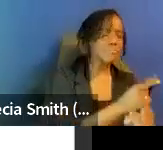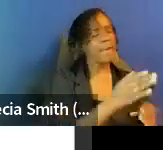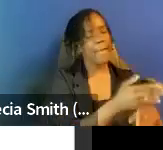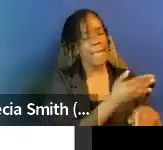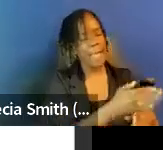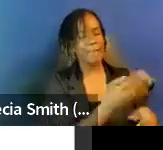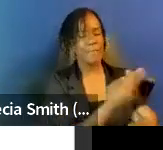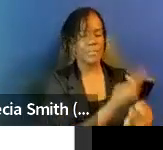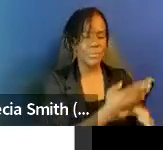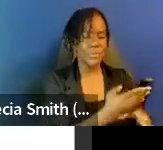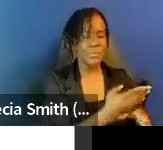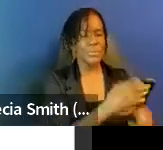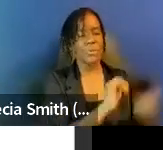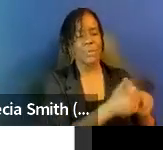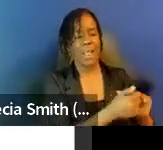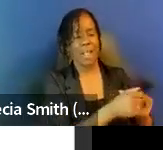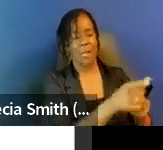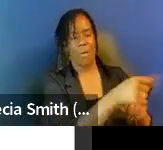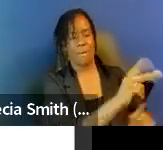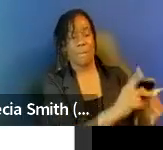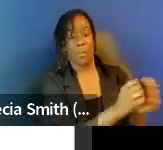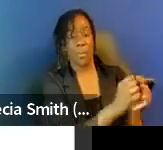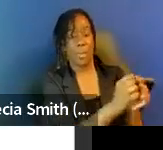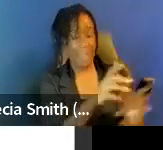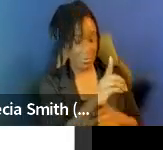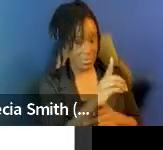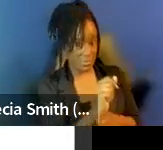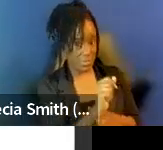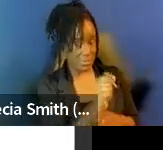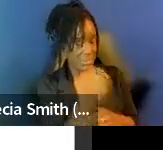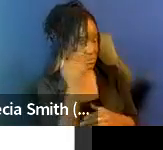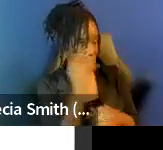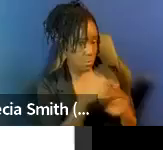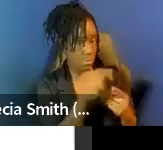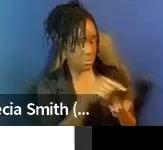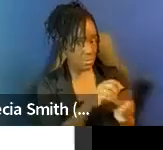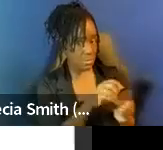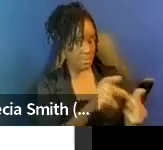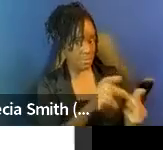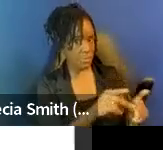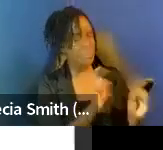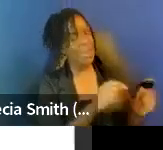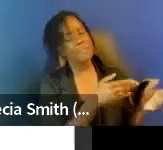base, plain language oriented materials to make sure that everyone is aware of the opportunities to engage in this